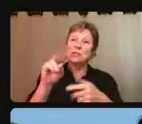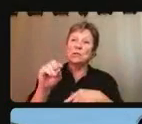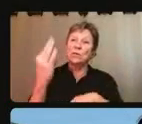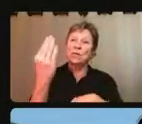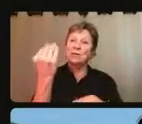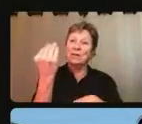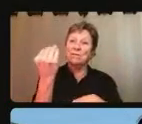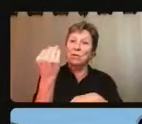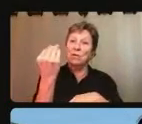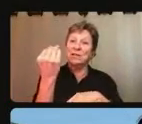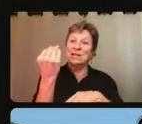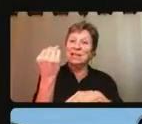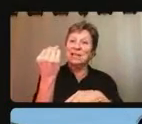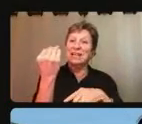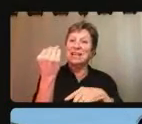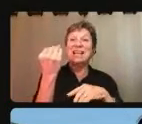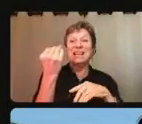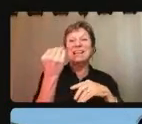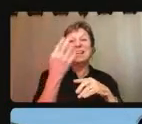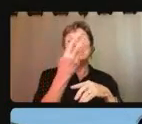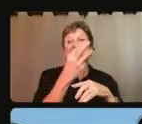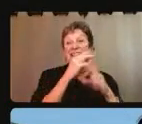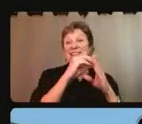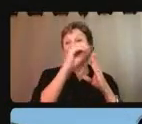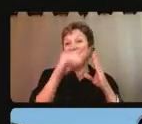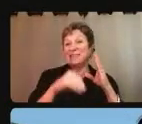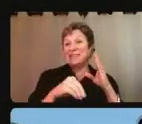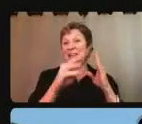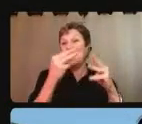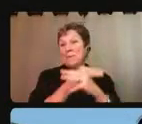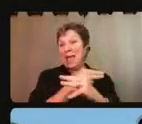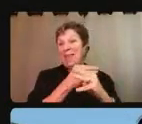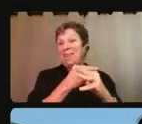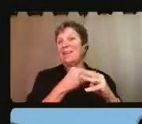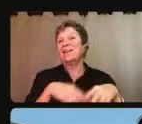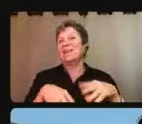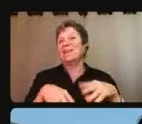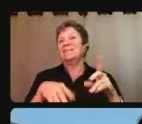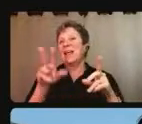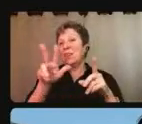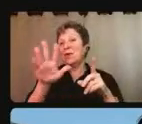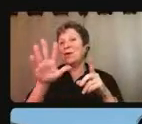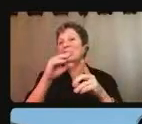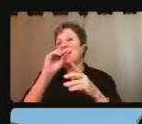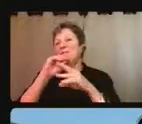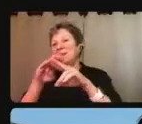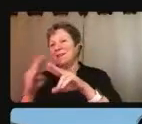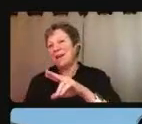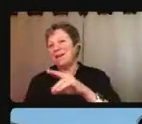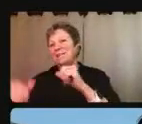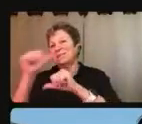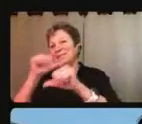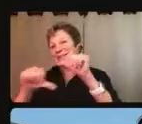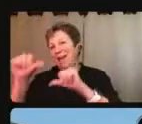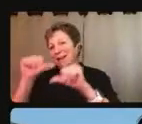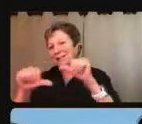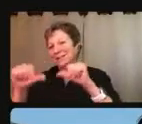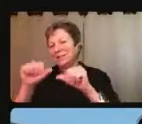THAT'S CONCEG SINCE 2014